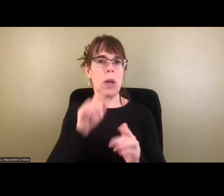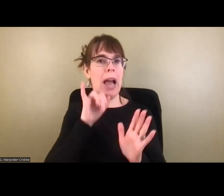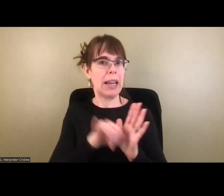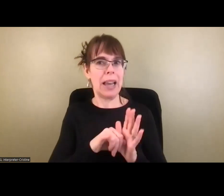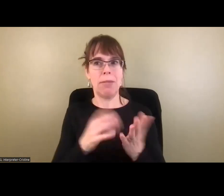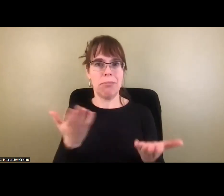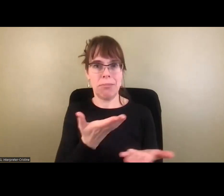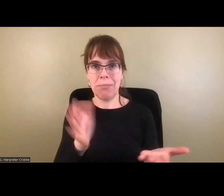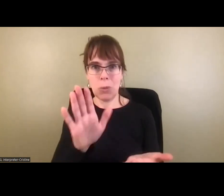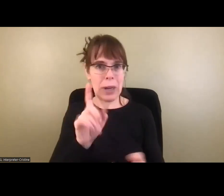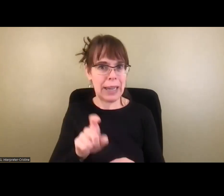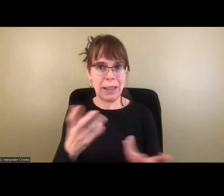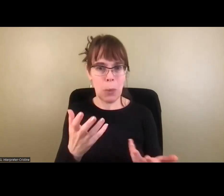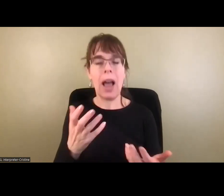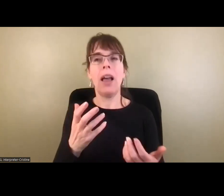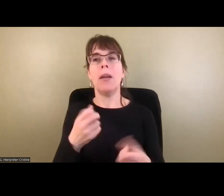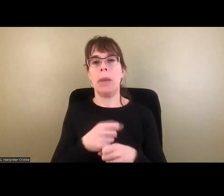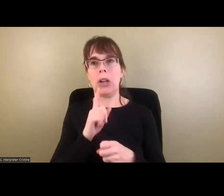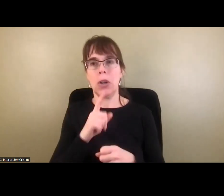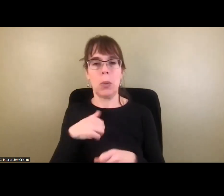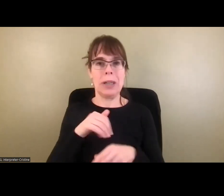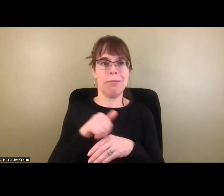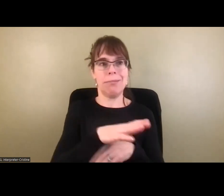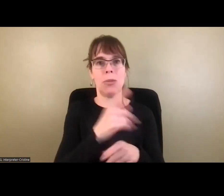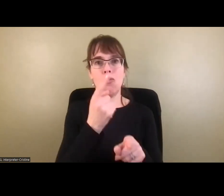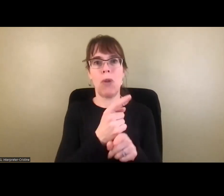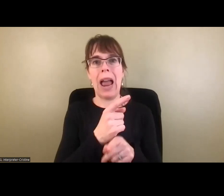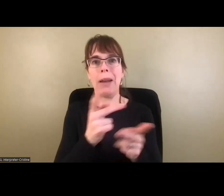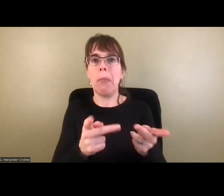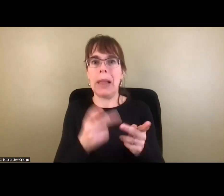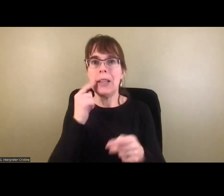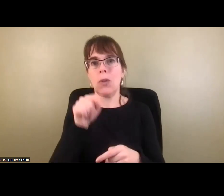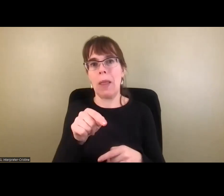needs are, and make sure we're routing them to a clinic that makes sense for them, even if they